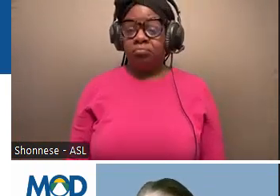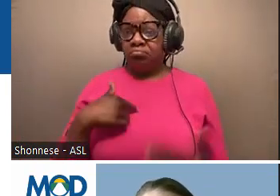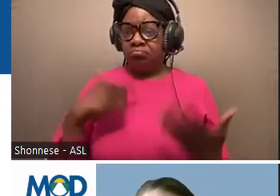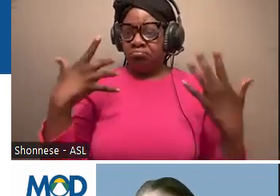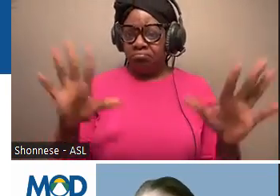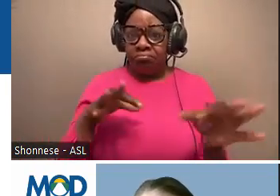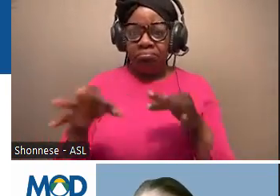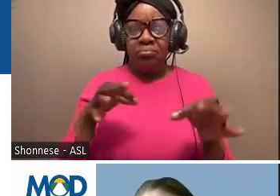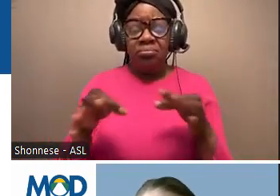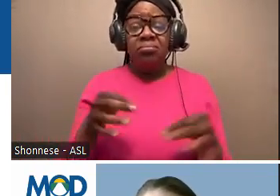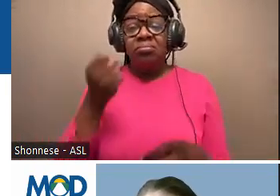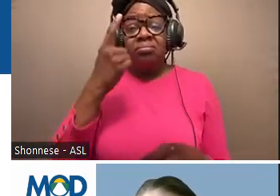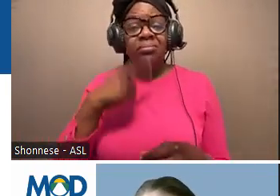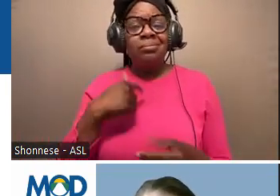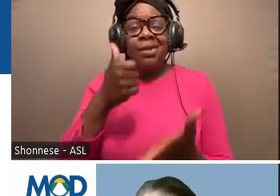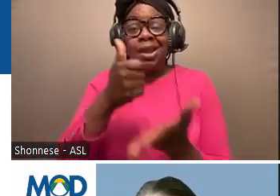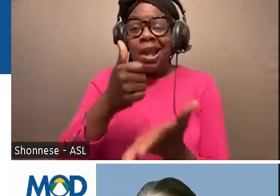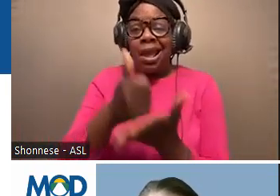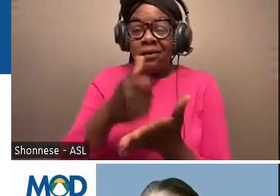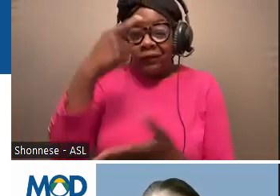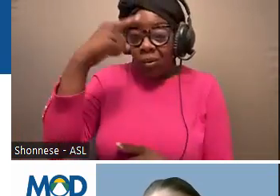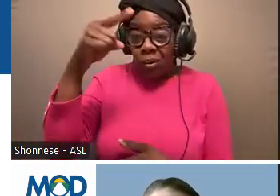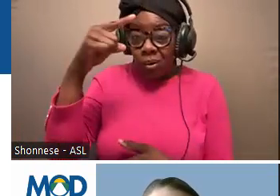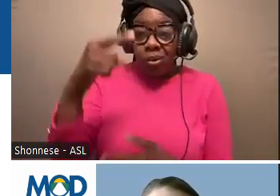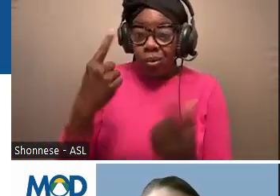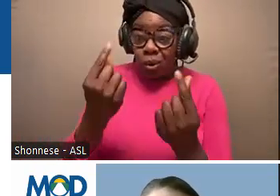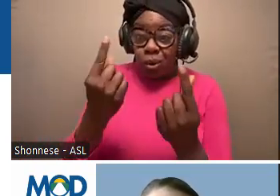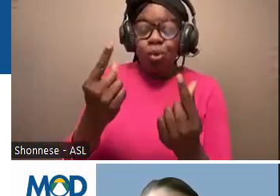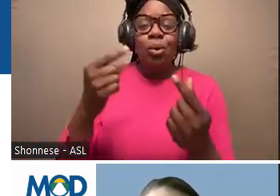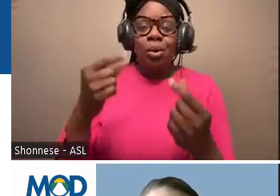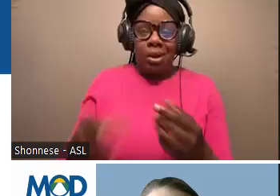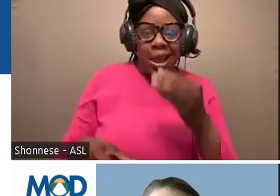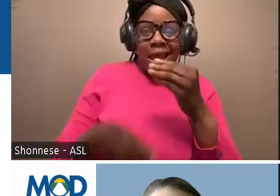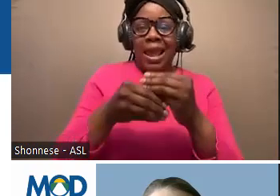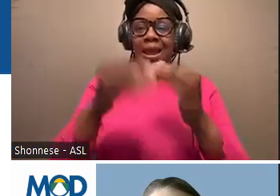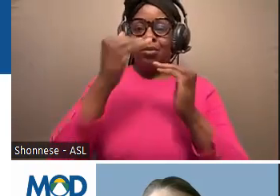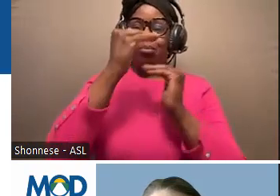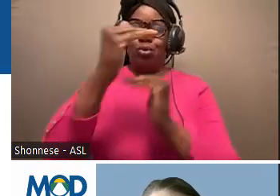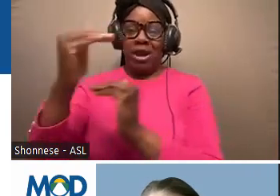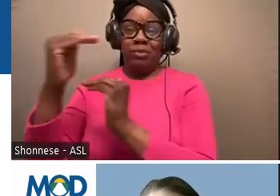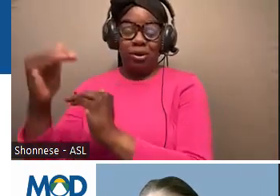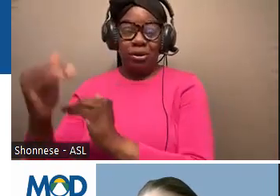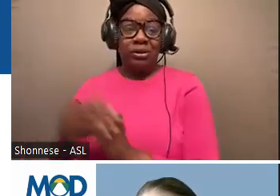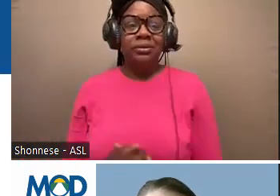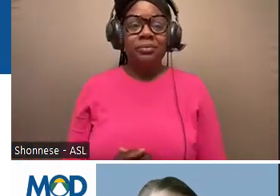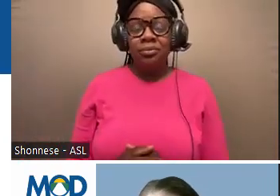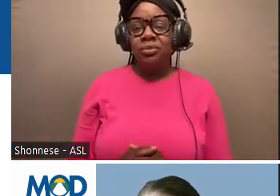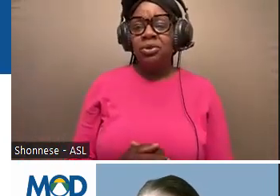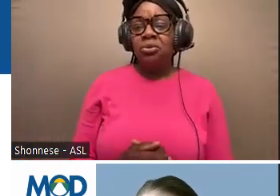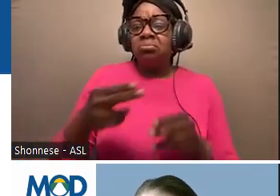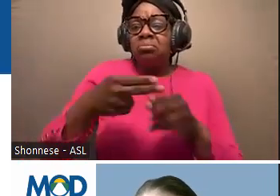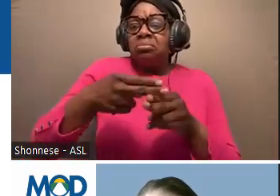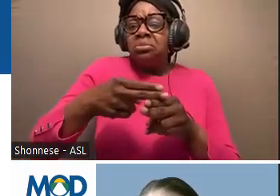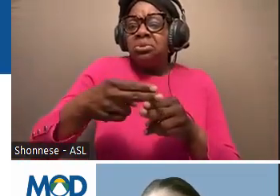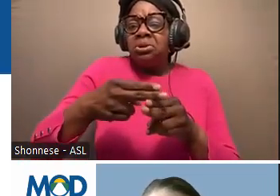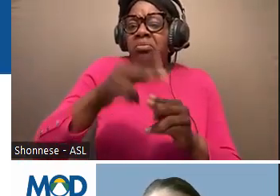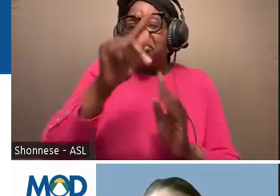to add parameters to your approval. Starting with a trial period of say three months,